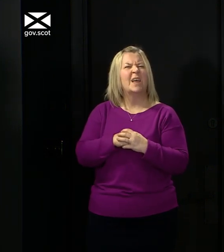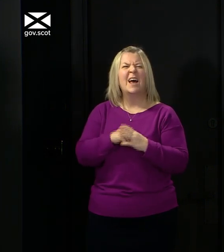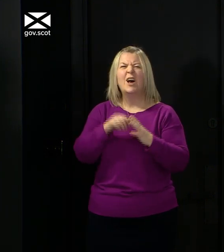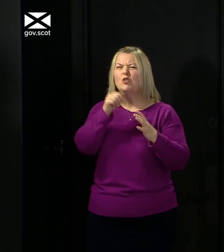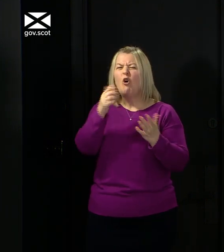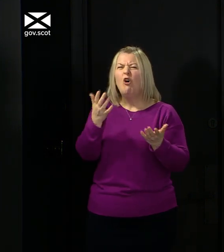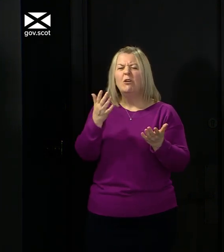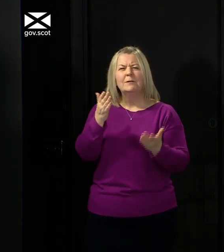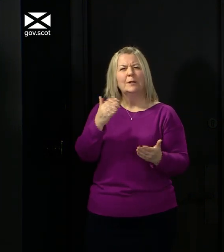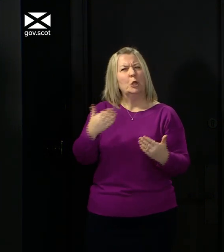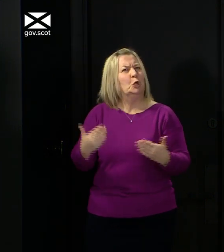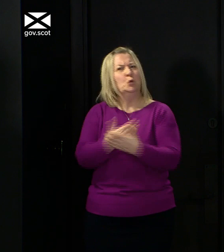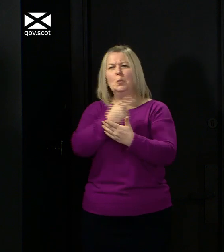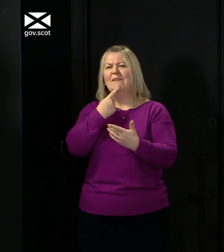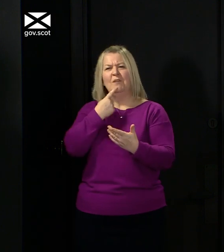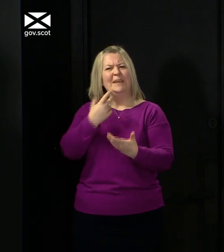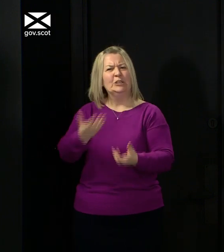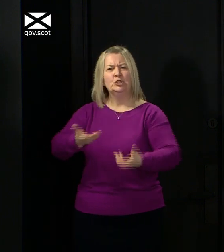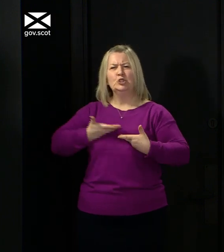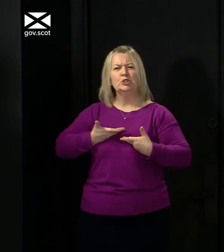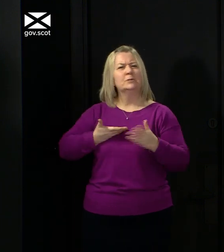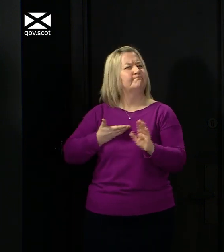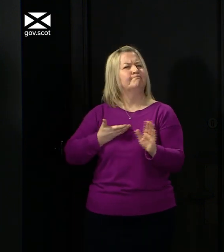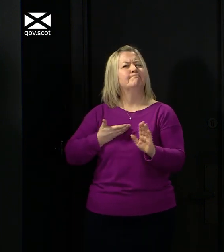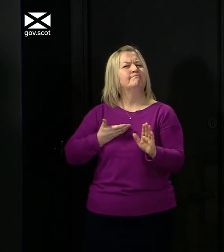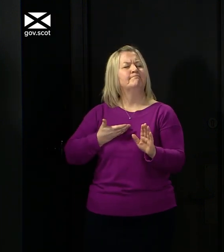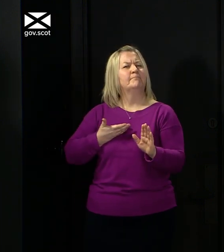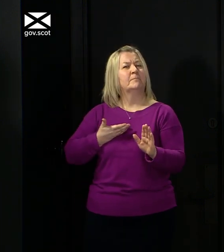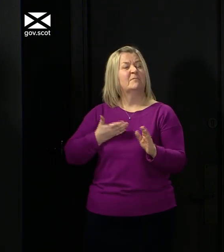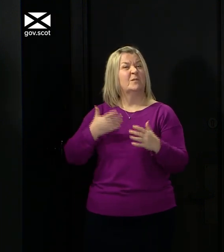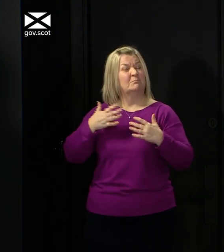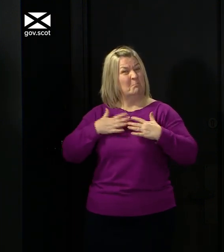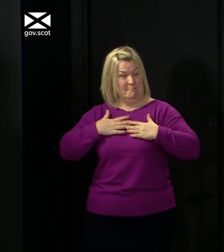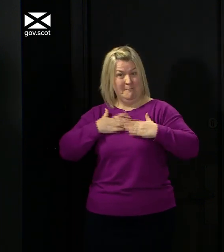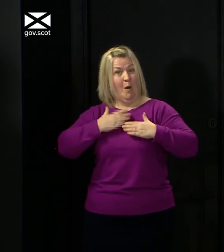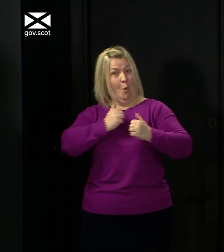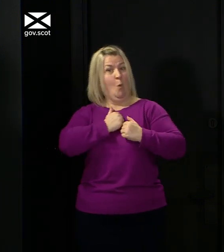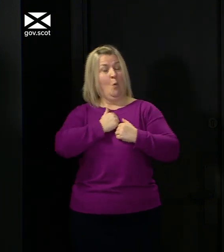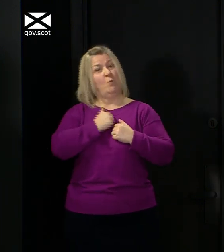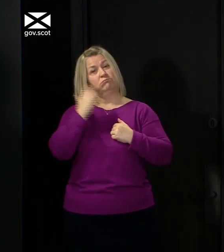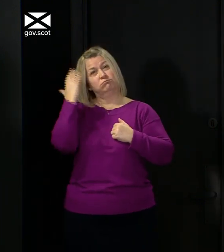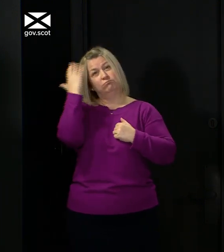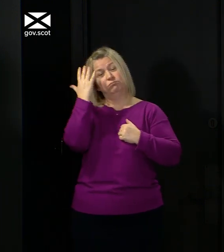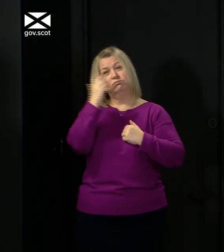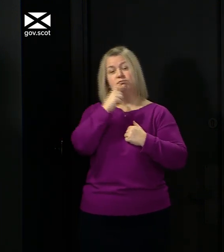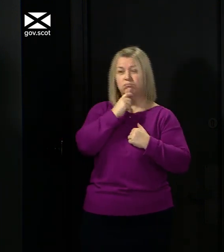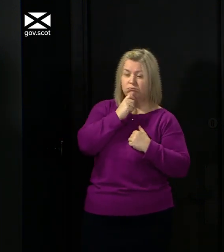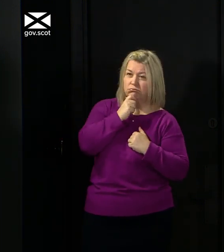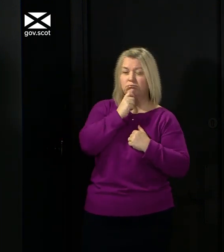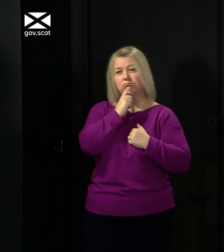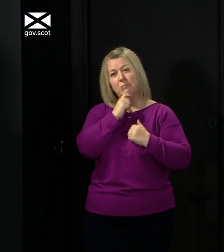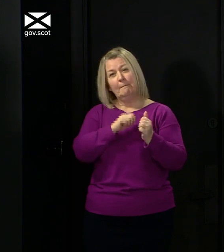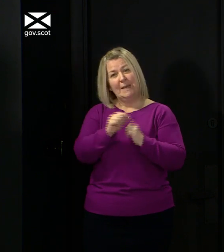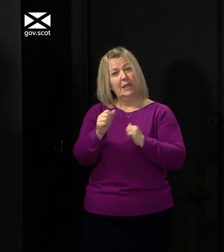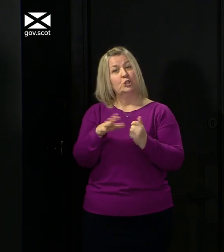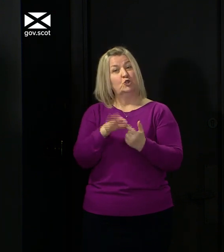it was my reflection over the course of the day, certainly people had been contacting